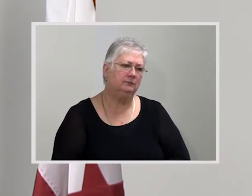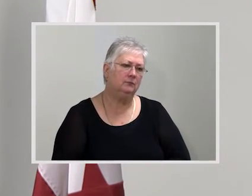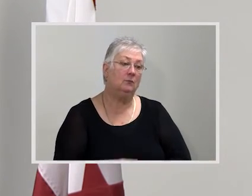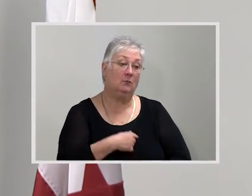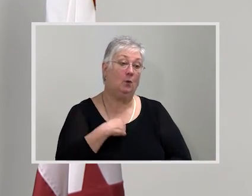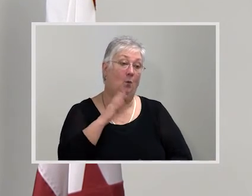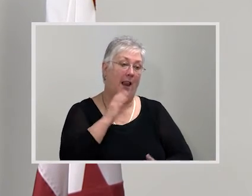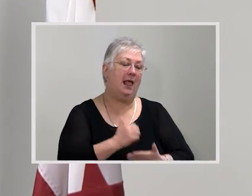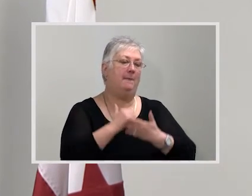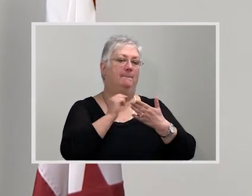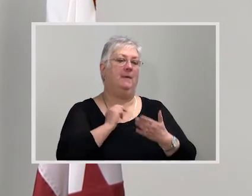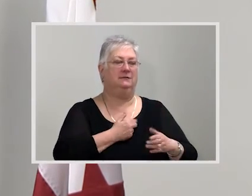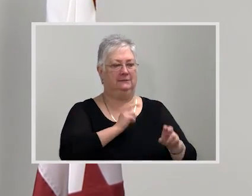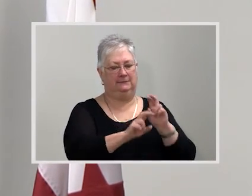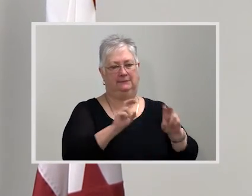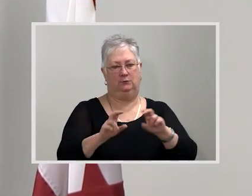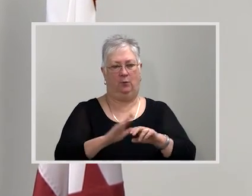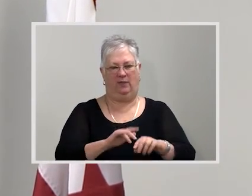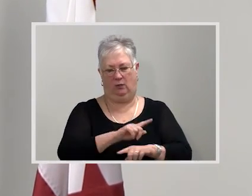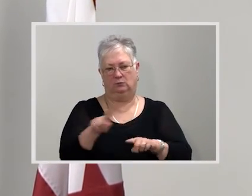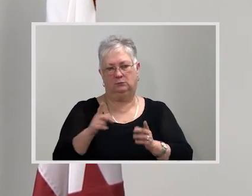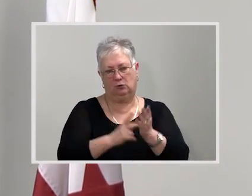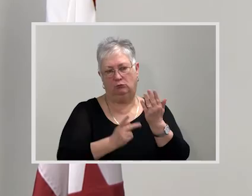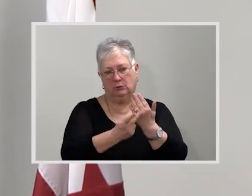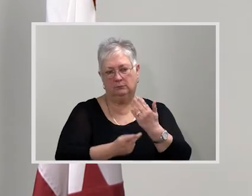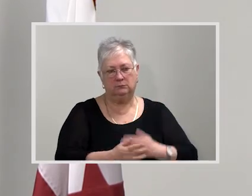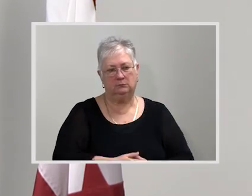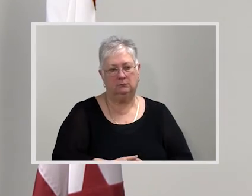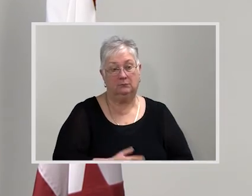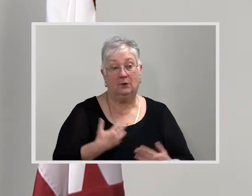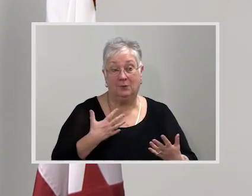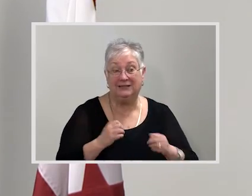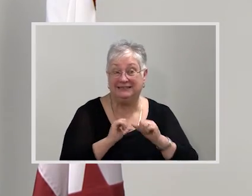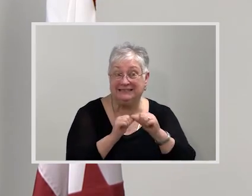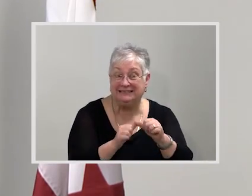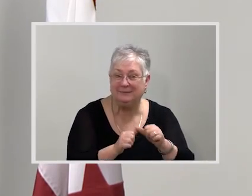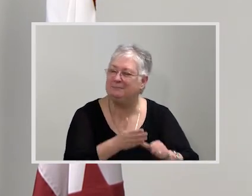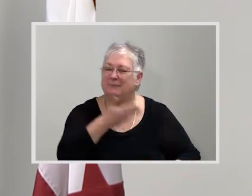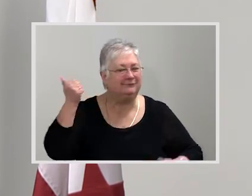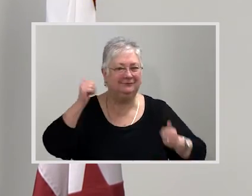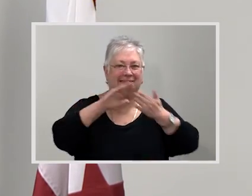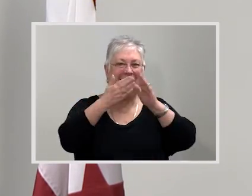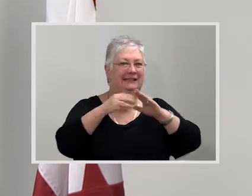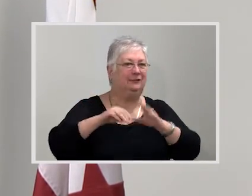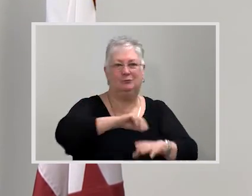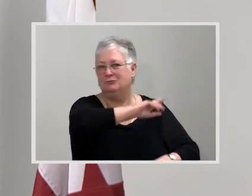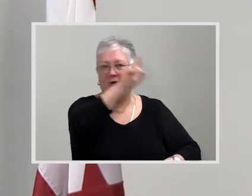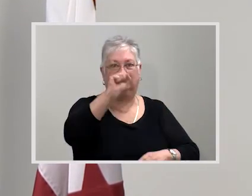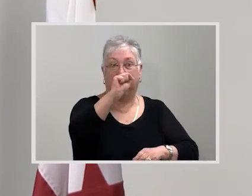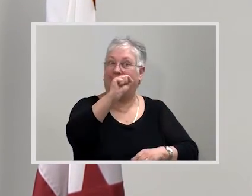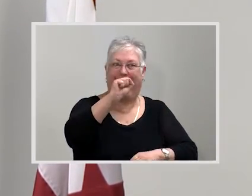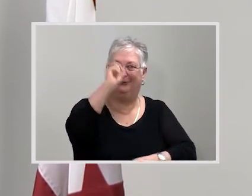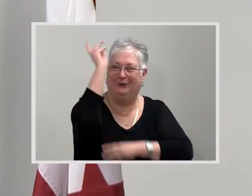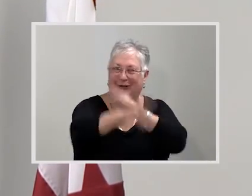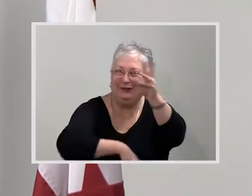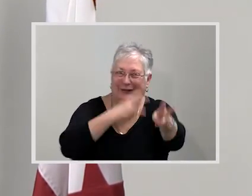THAT WE CAN CONTINUE TO BE THE BEST CITY IN THE WORLD. NOW, IF THE LAST FEW WEEKS HAVEN'T TAUGHT US ANYTHING, IT'S